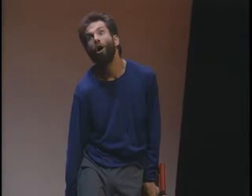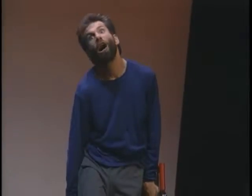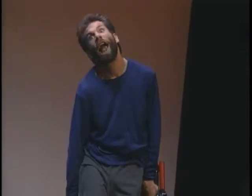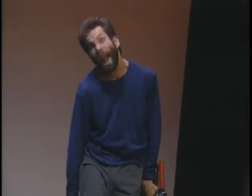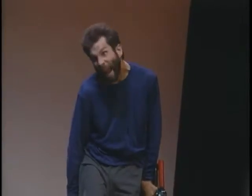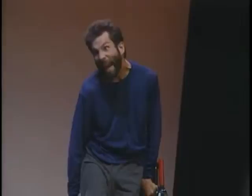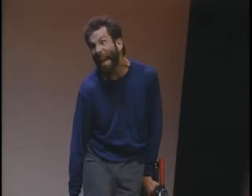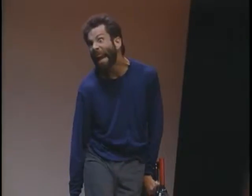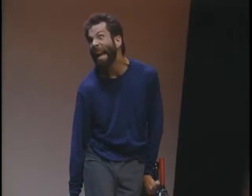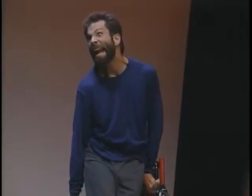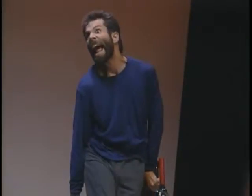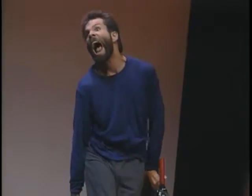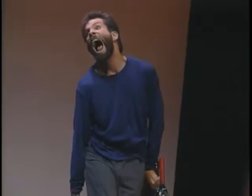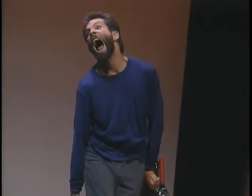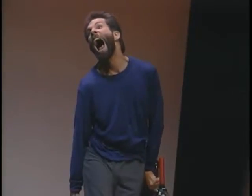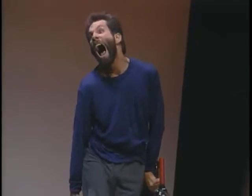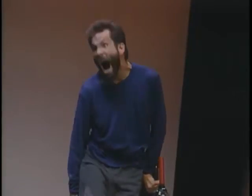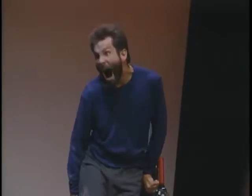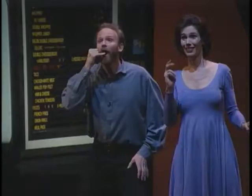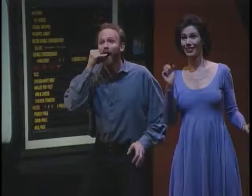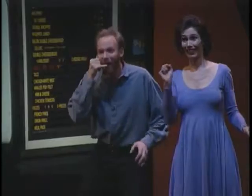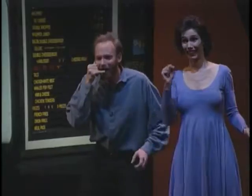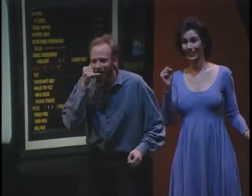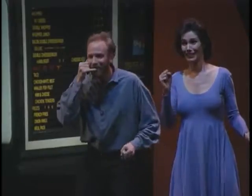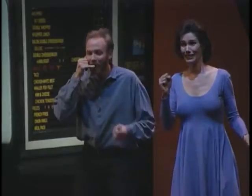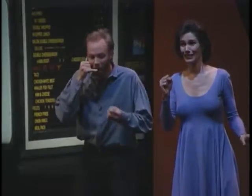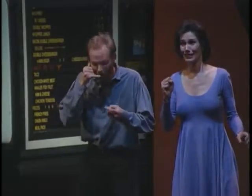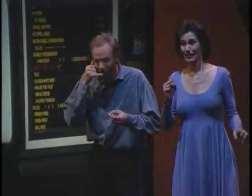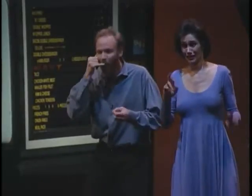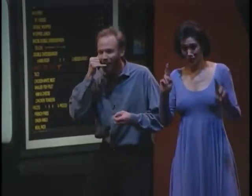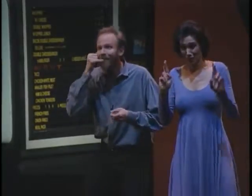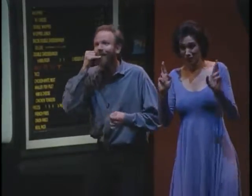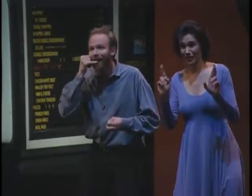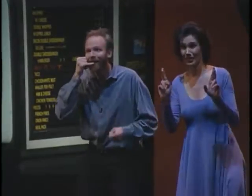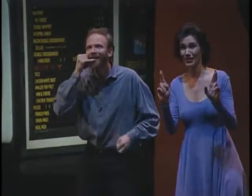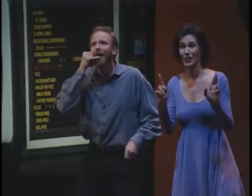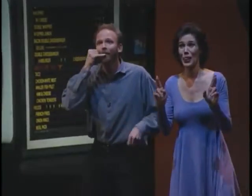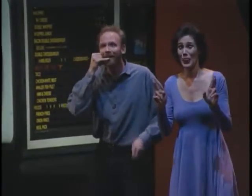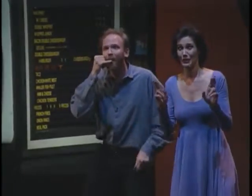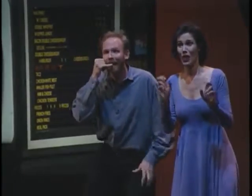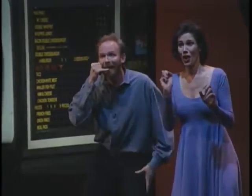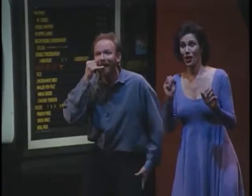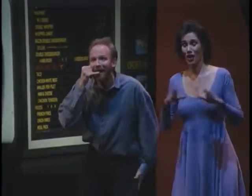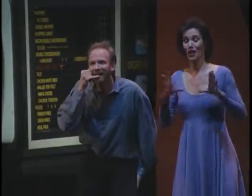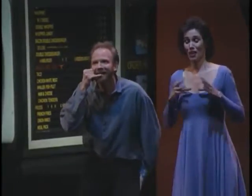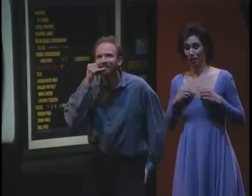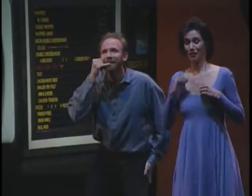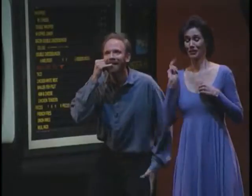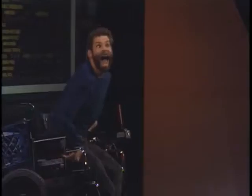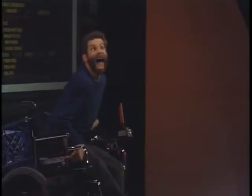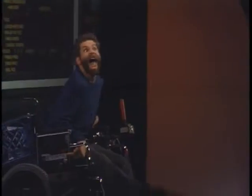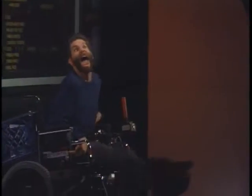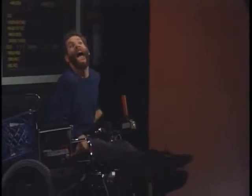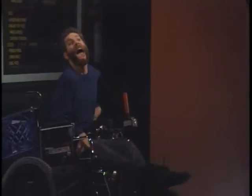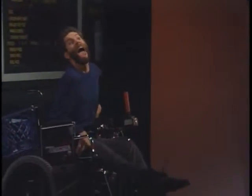okay all right okay all right okay